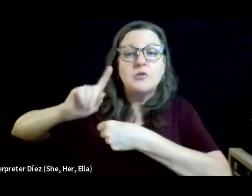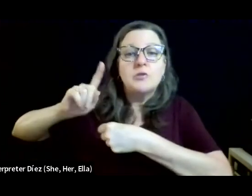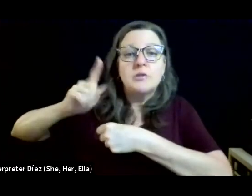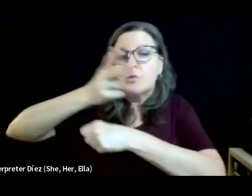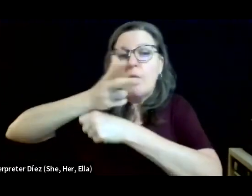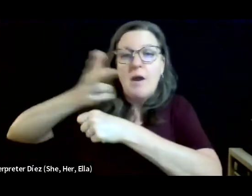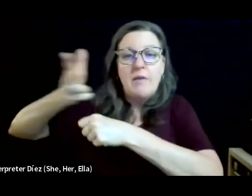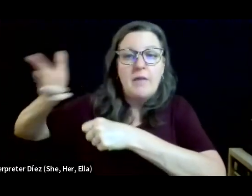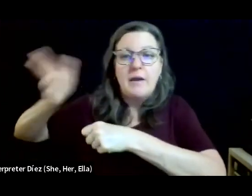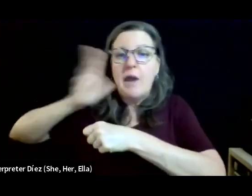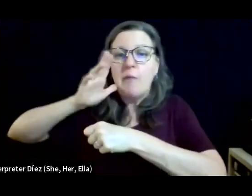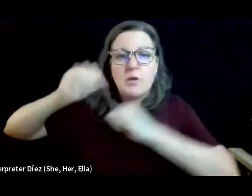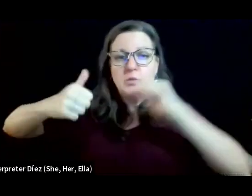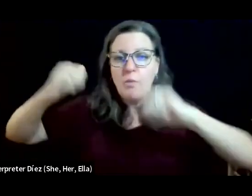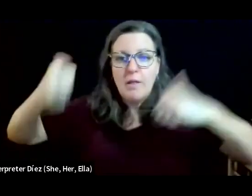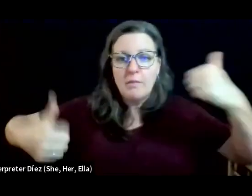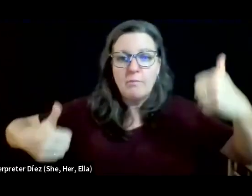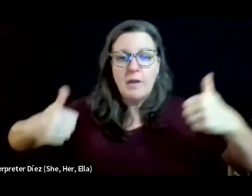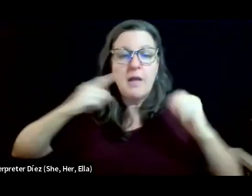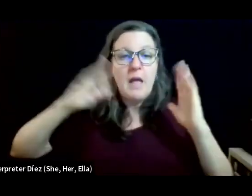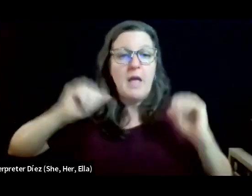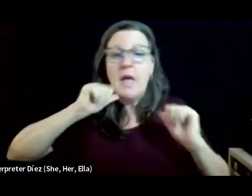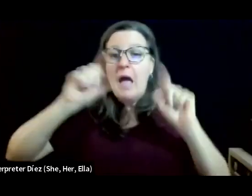And-and I hope I don't have to come back and ask again.